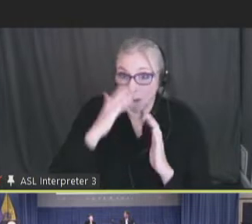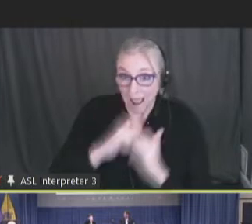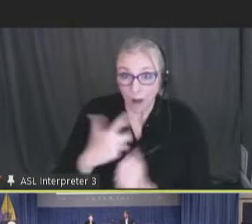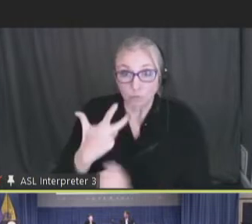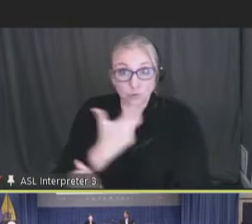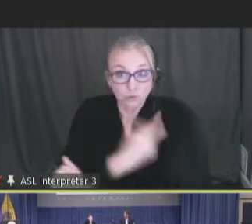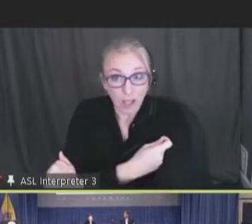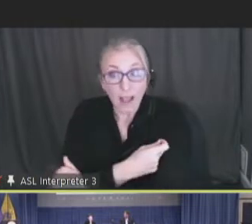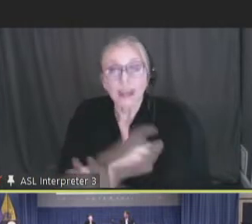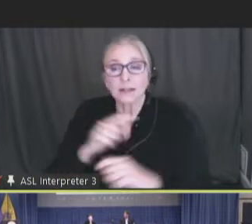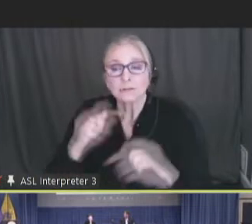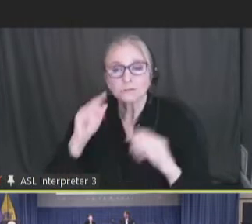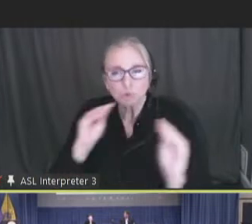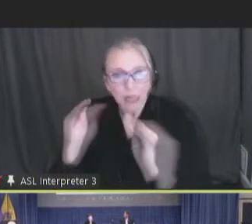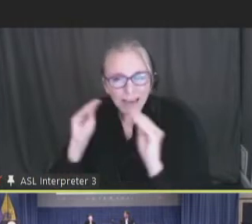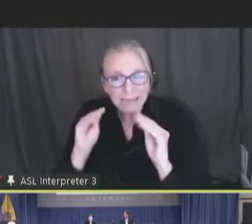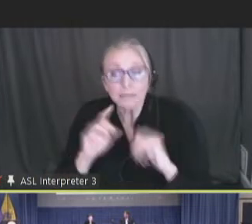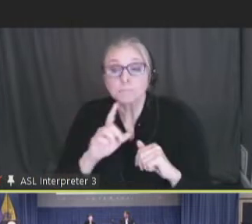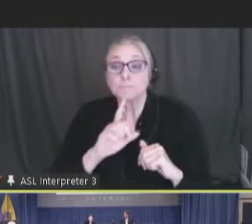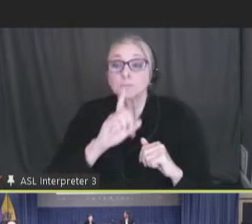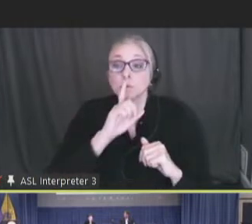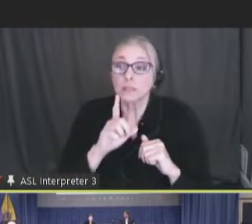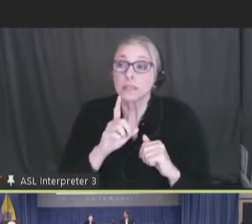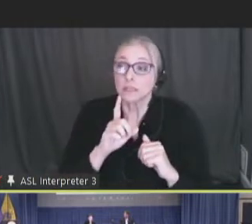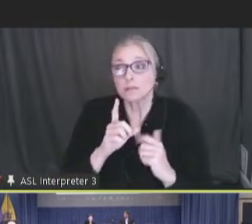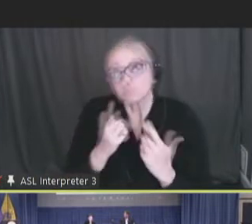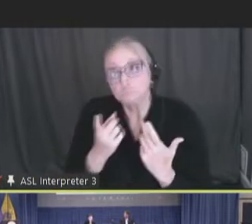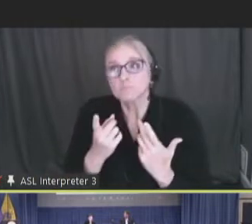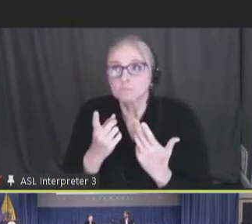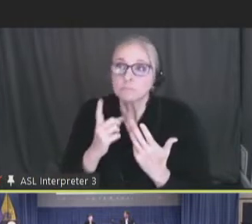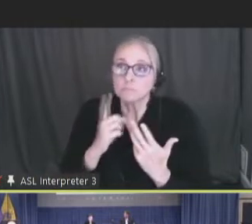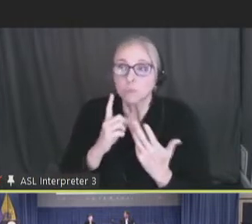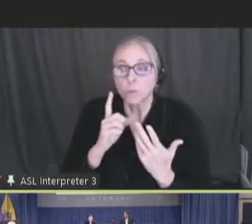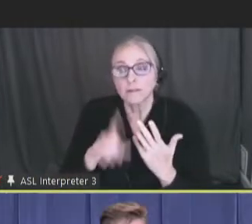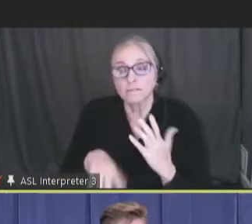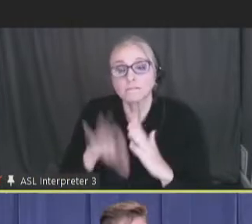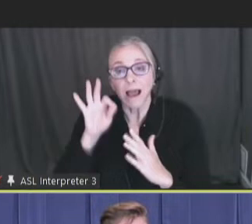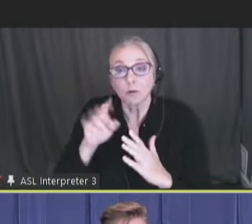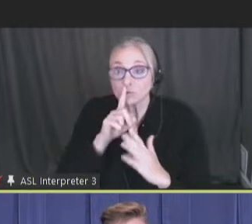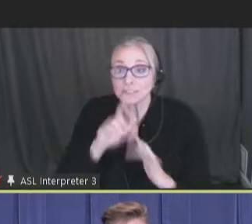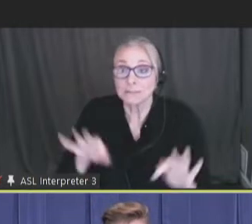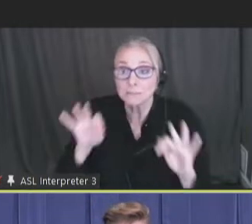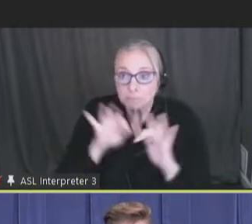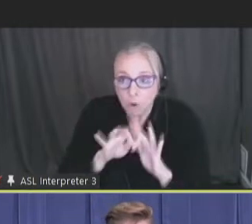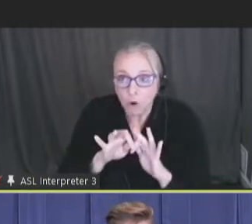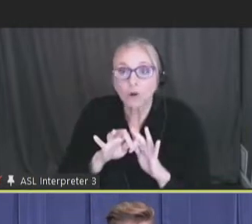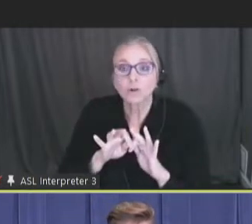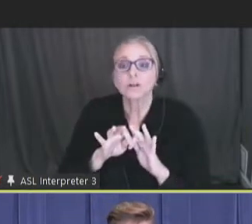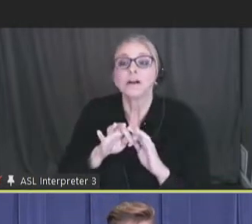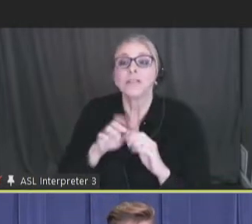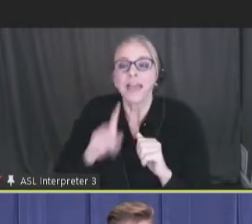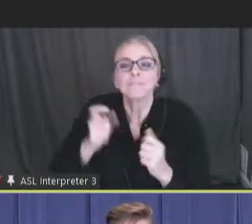things that we have found, and think is really important, is a cultural competency training.